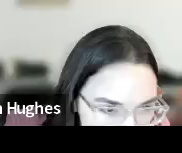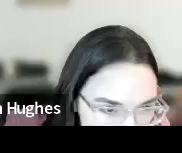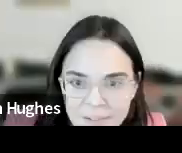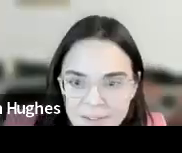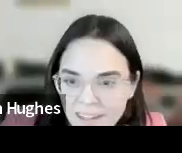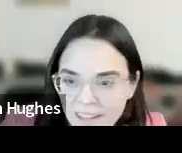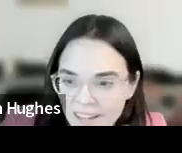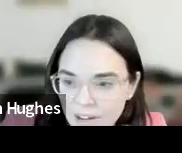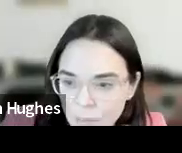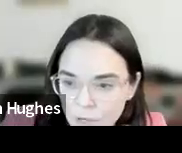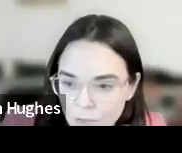You have a secondary monitor?